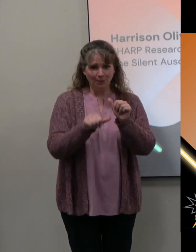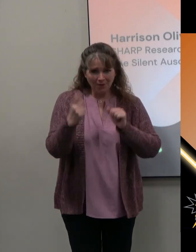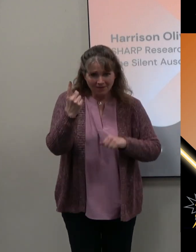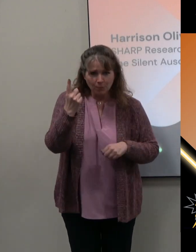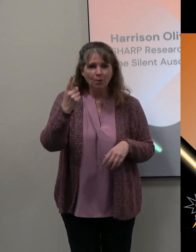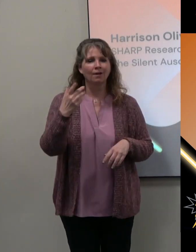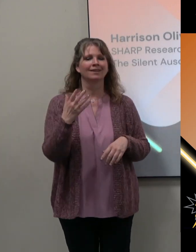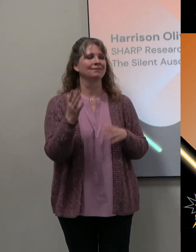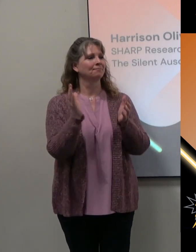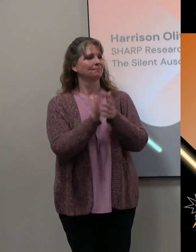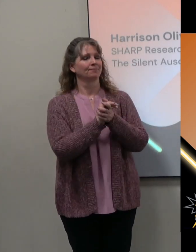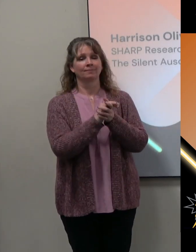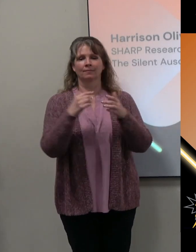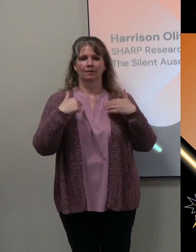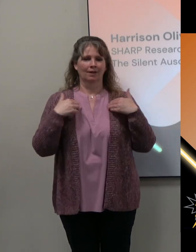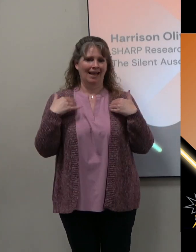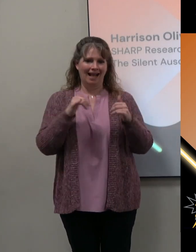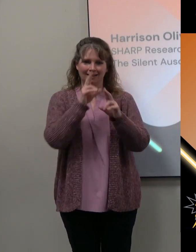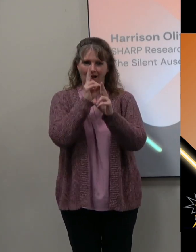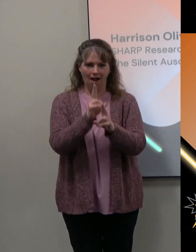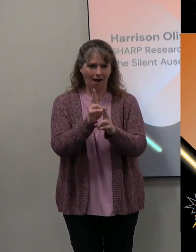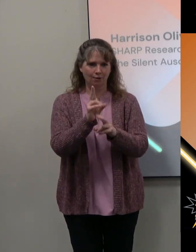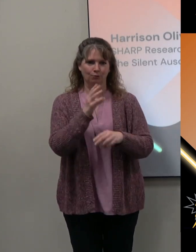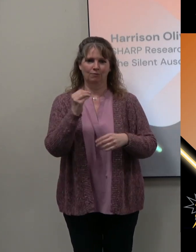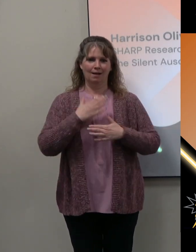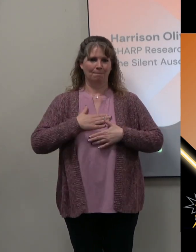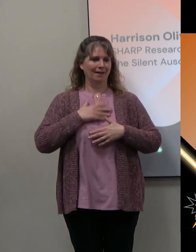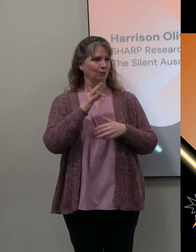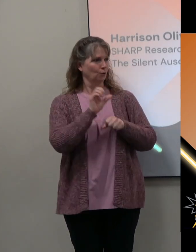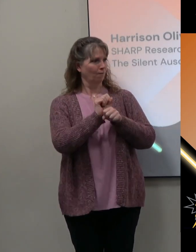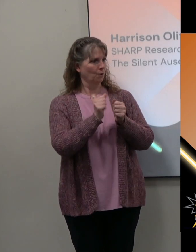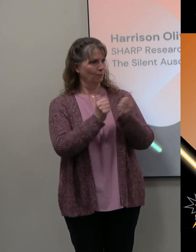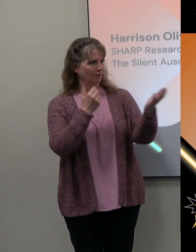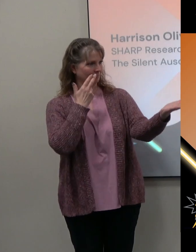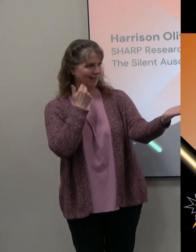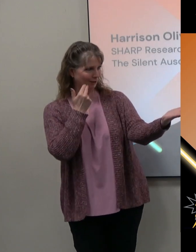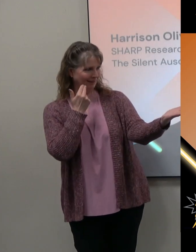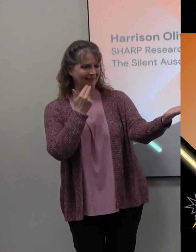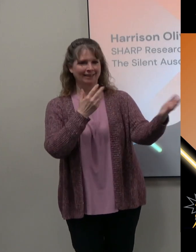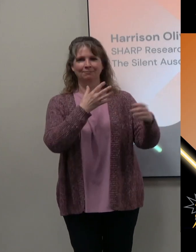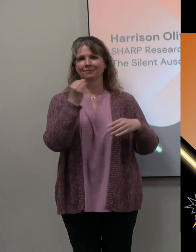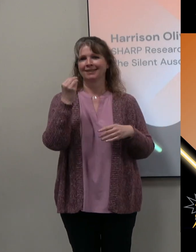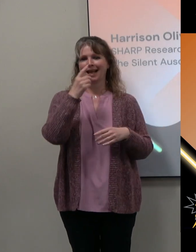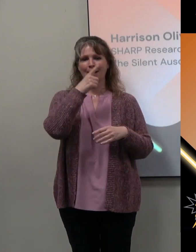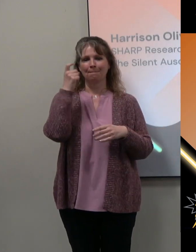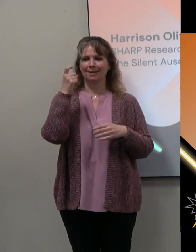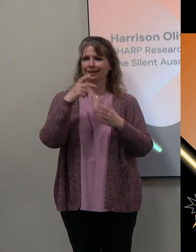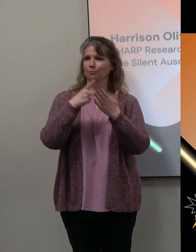Okay, so hello, everyone. I had the honor and pleasure to work with Harrison.